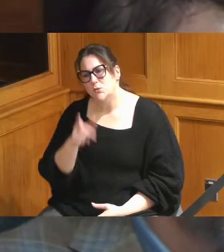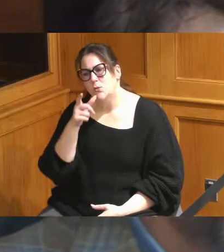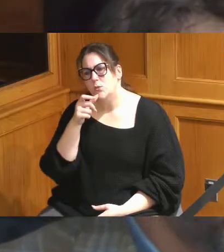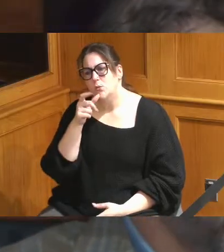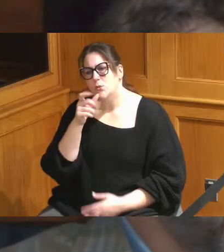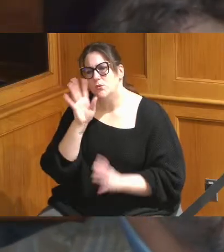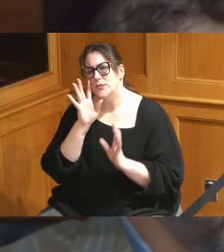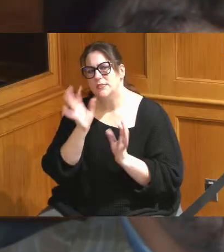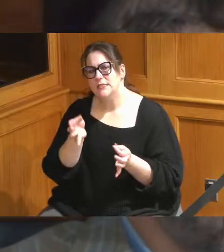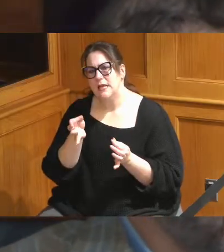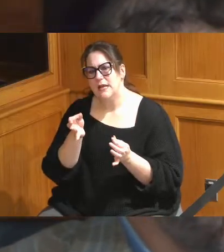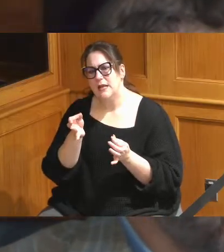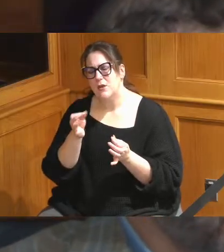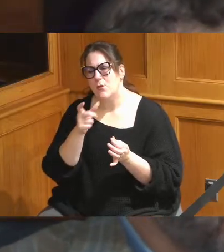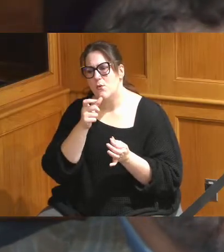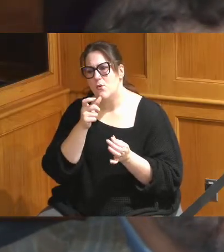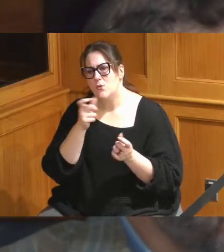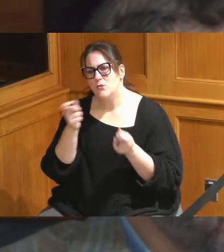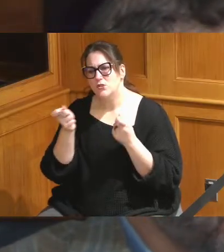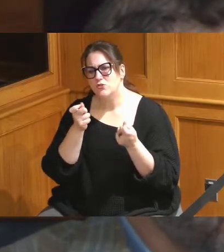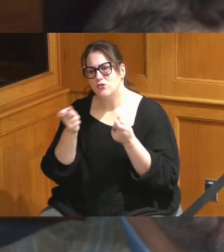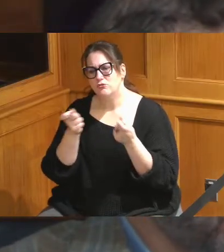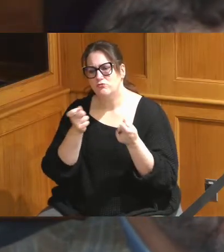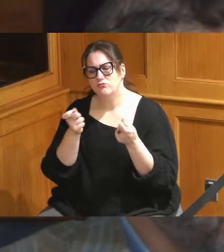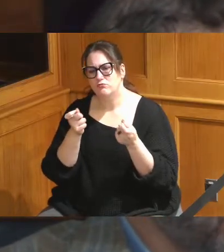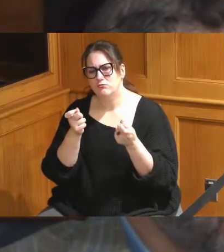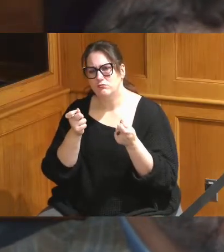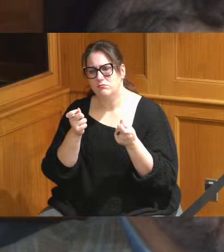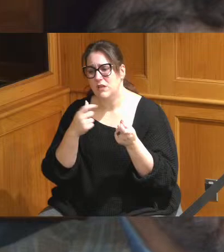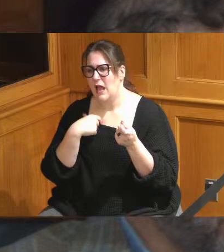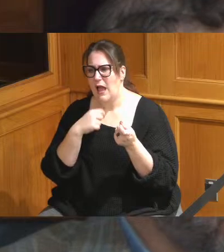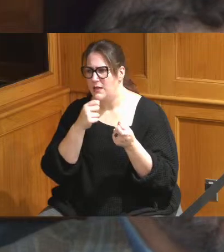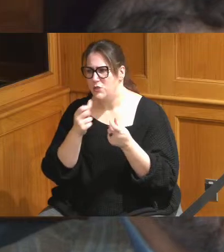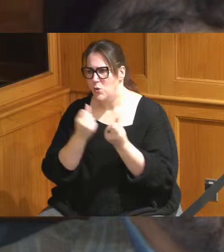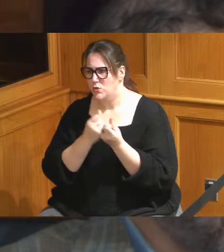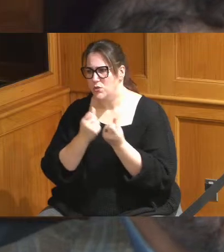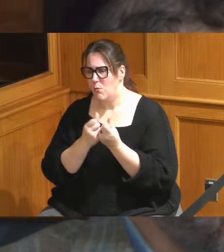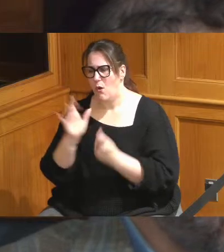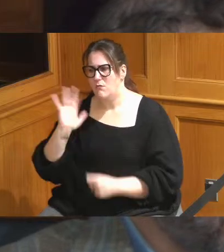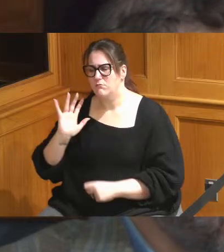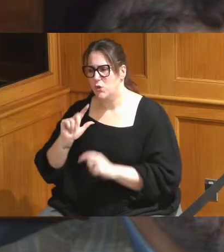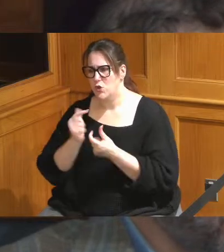because the group we had the I don't support the country club group we used to have. I want to come